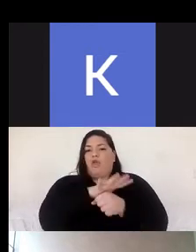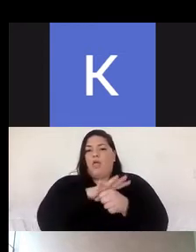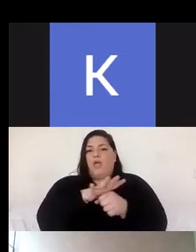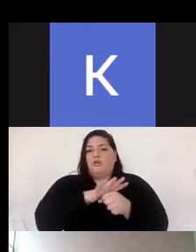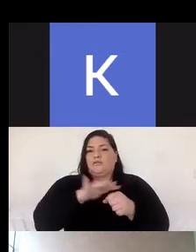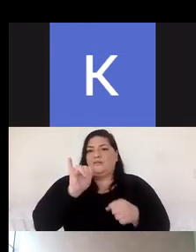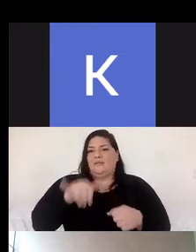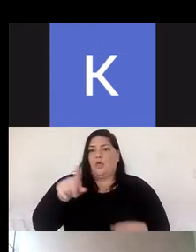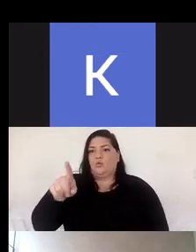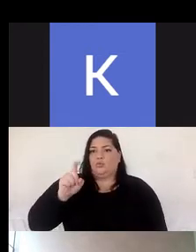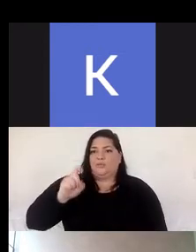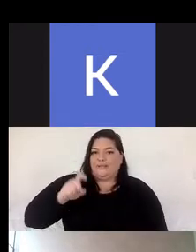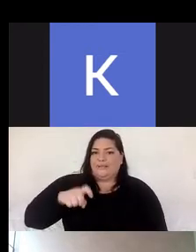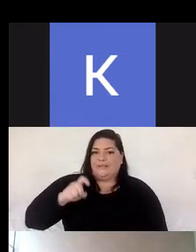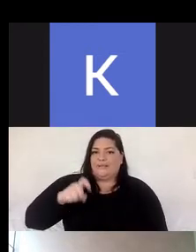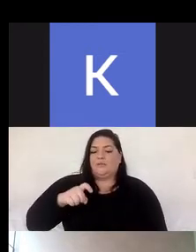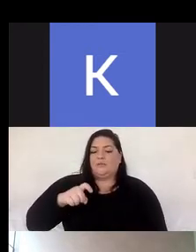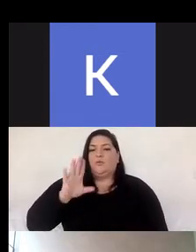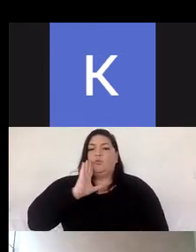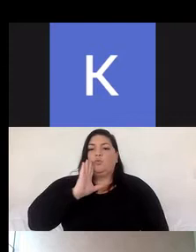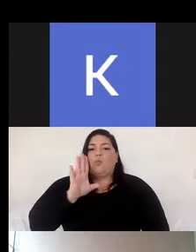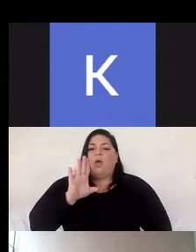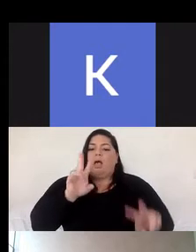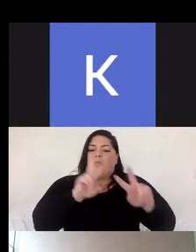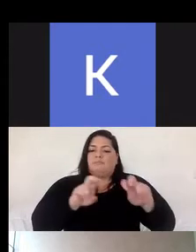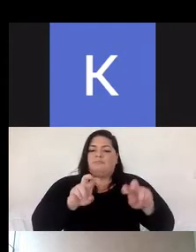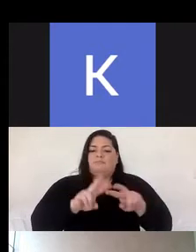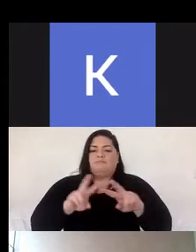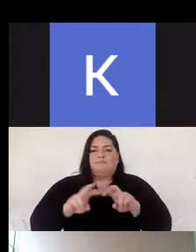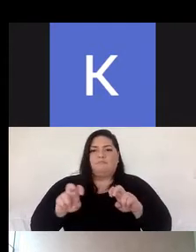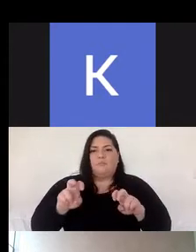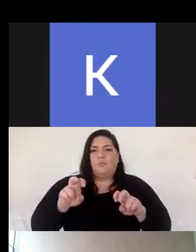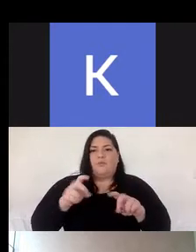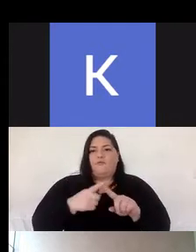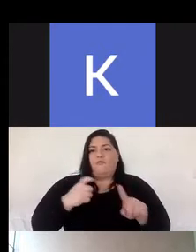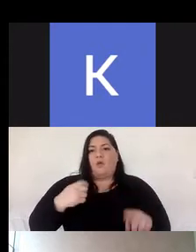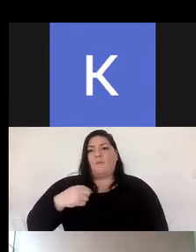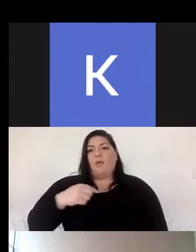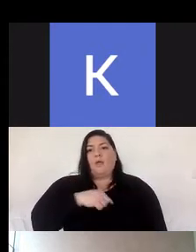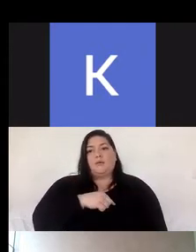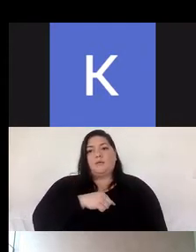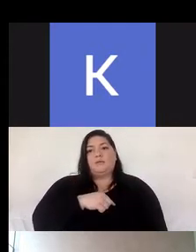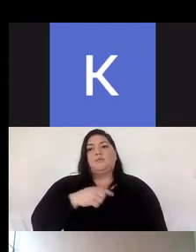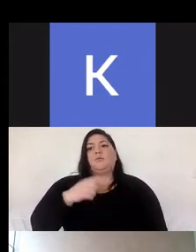Those are analyzed closely by us and compiled